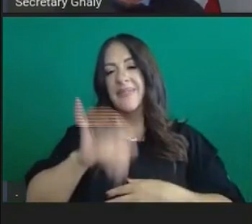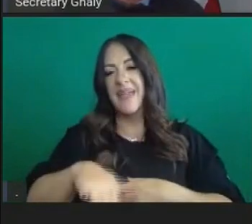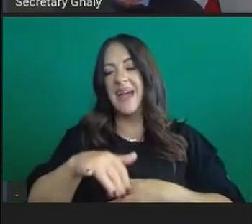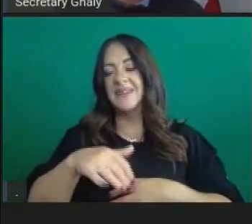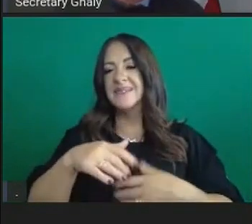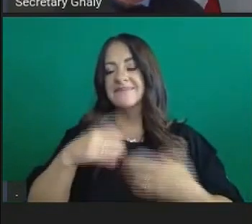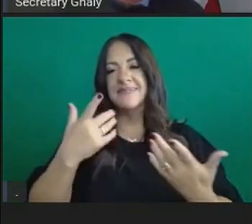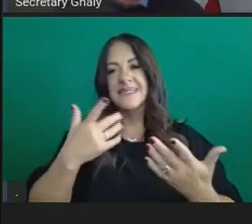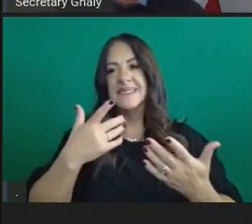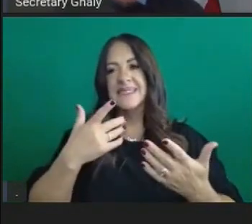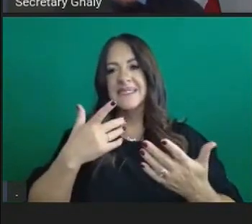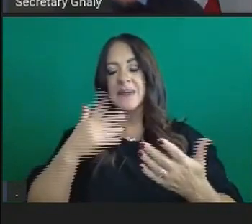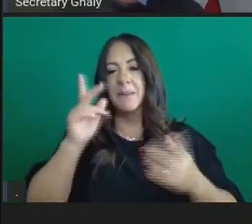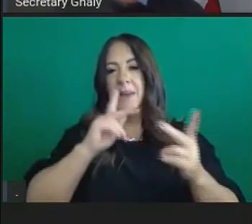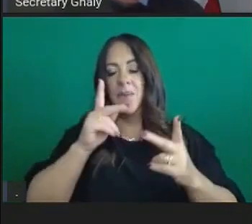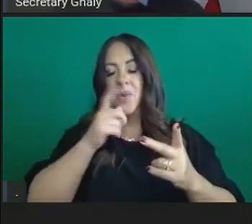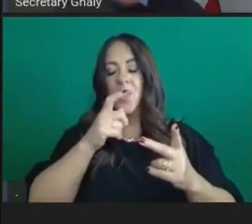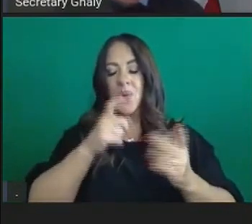CAPACITY IS NOT IMPROVING IN